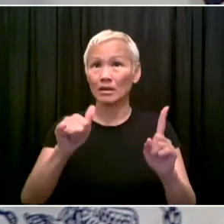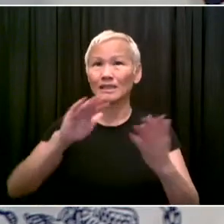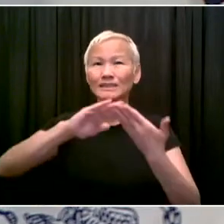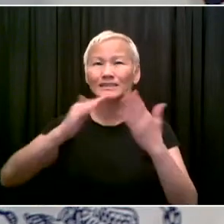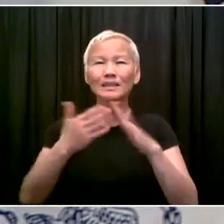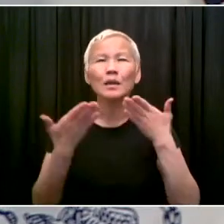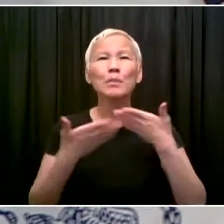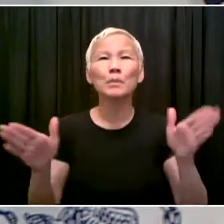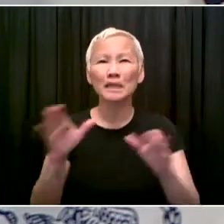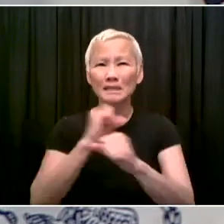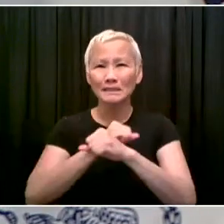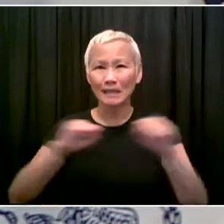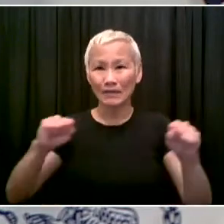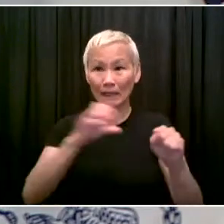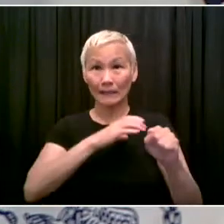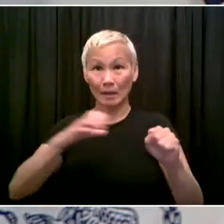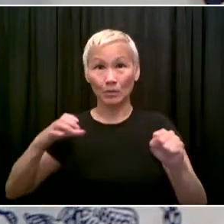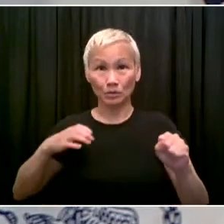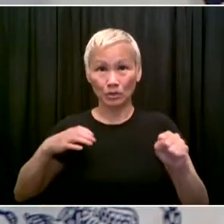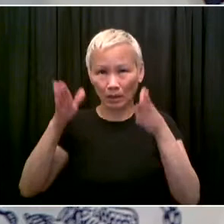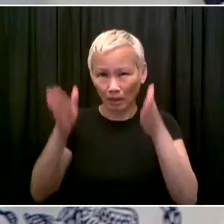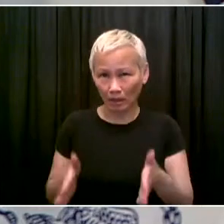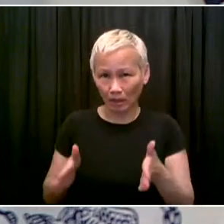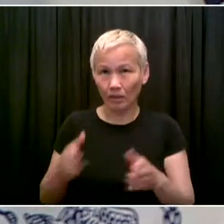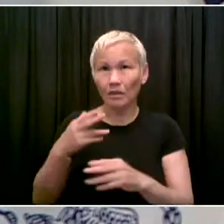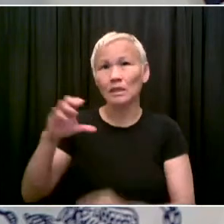OUT SOLUTIONS ROFM THE COMMUNITY AND FOR THE COMMUNITY.